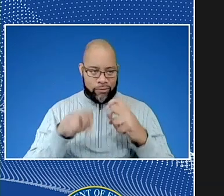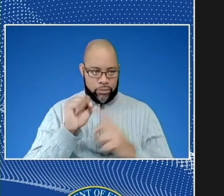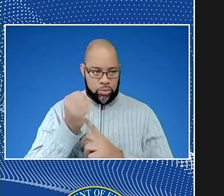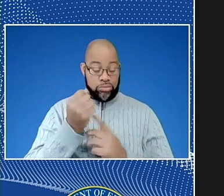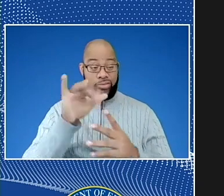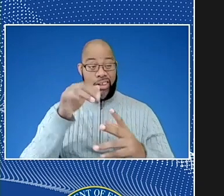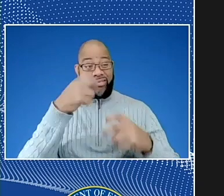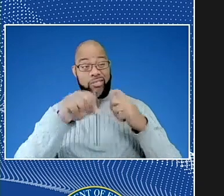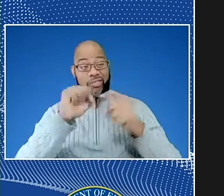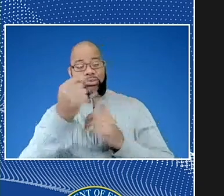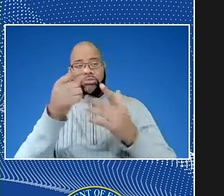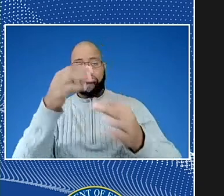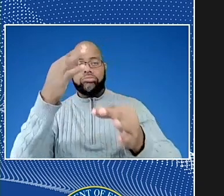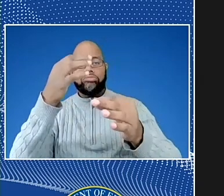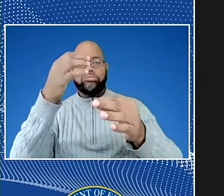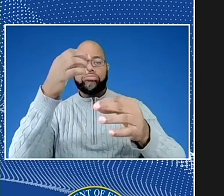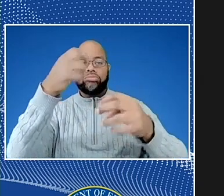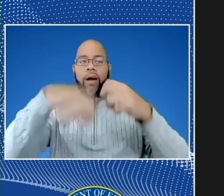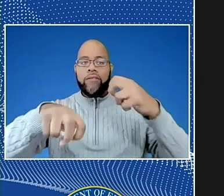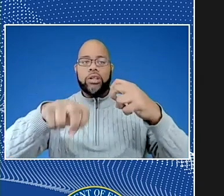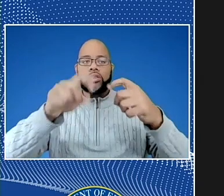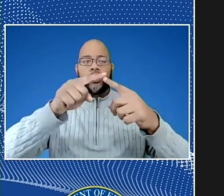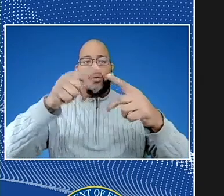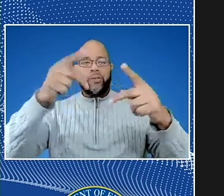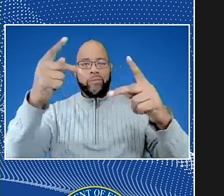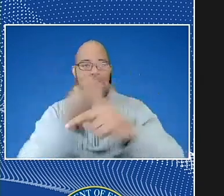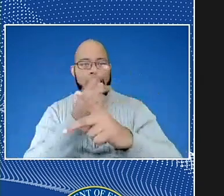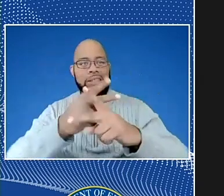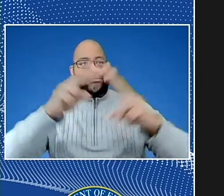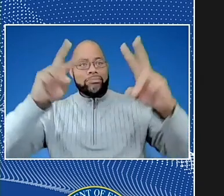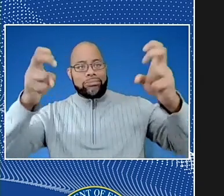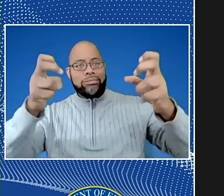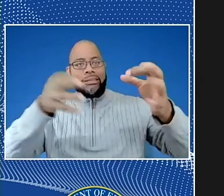It's difficult to quantify. It's difficult to set out.